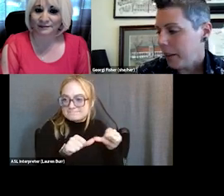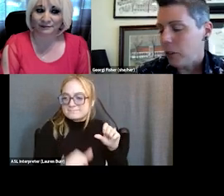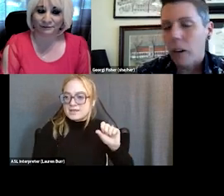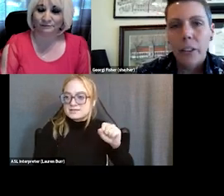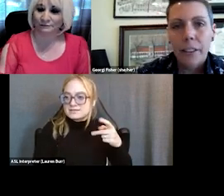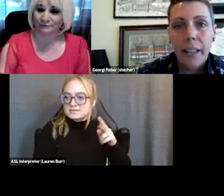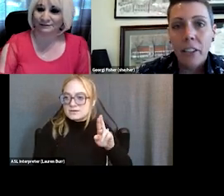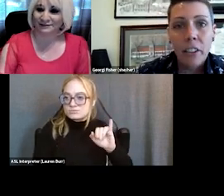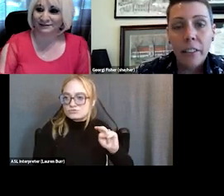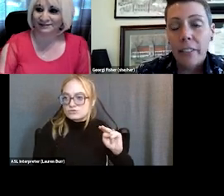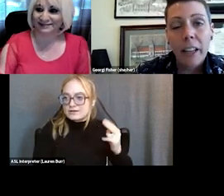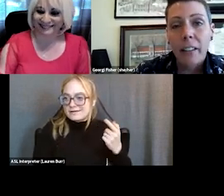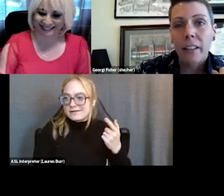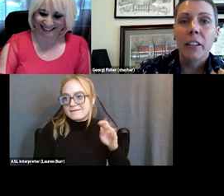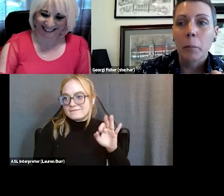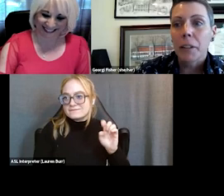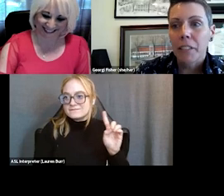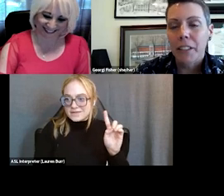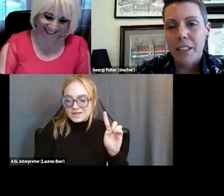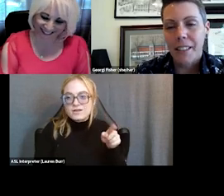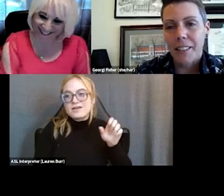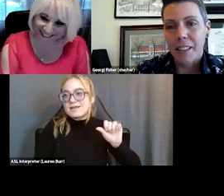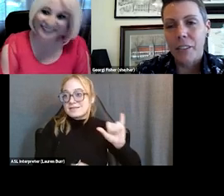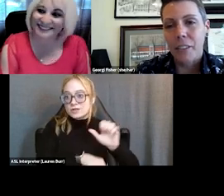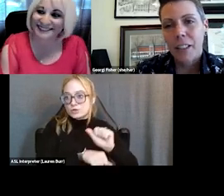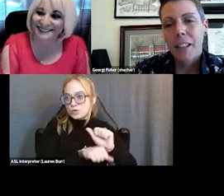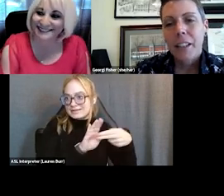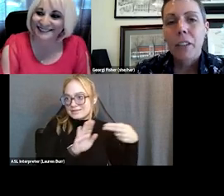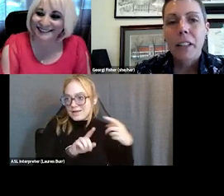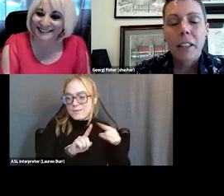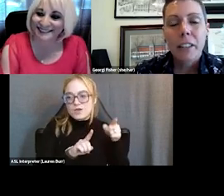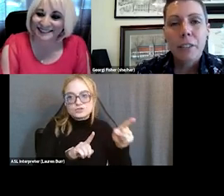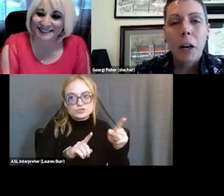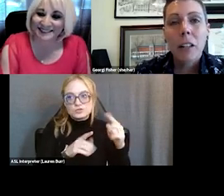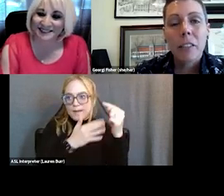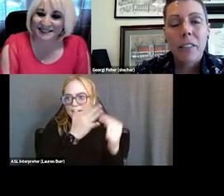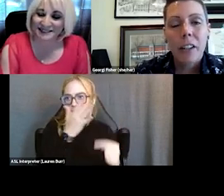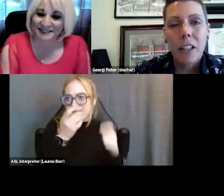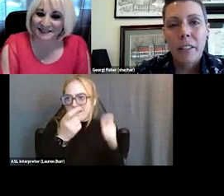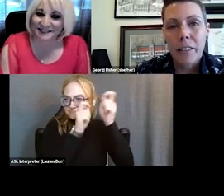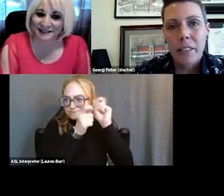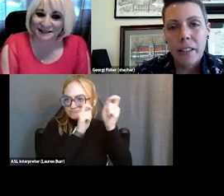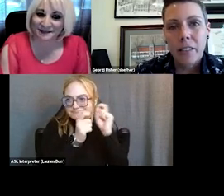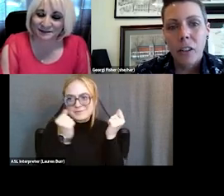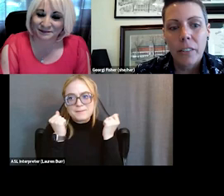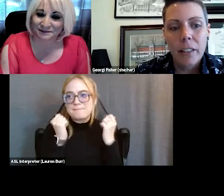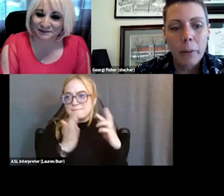but I will call her an angel, a saint, a number of other things. And you'll hear from all of us on this call today,